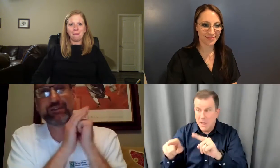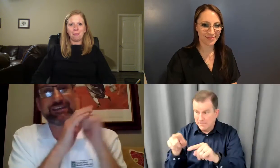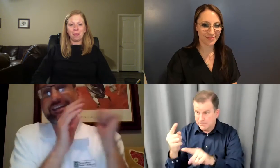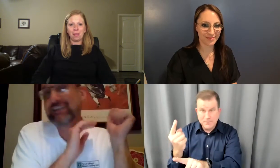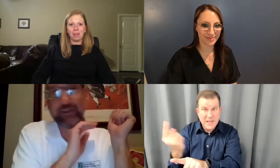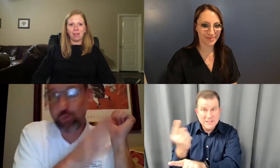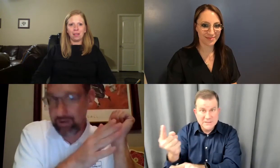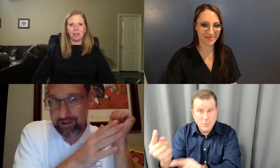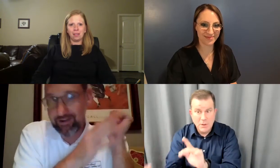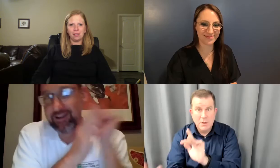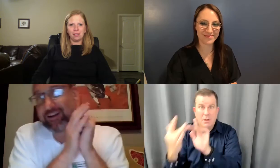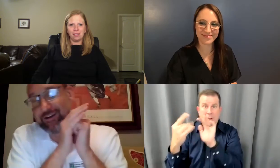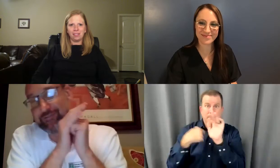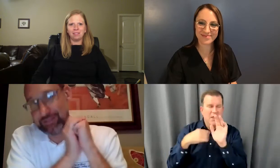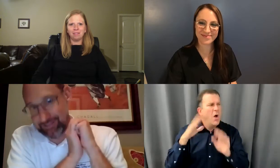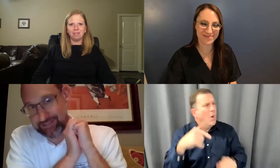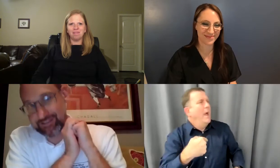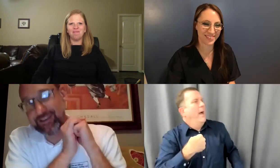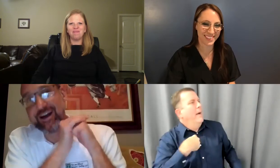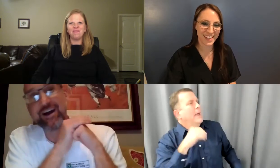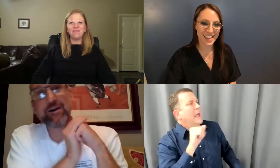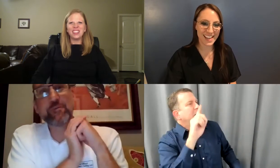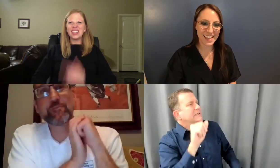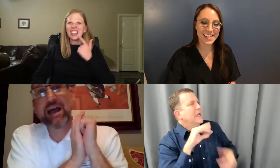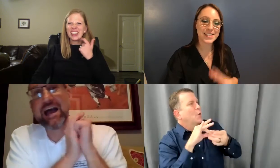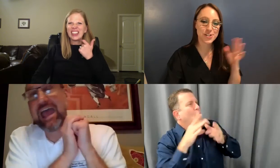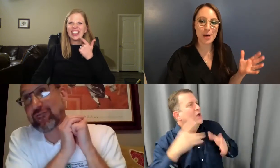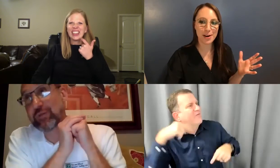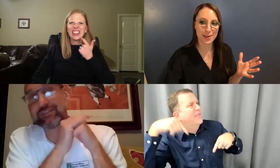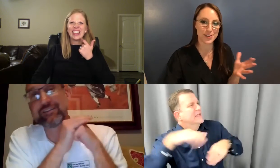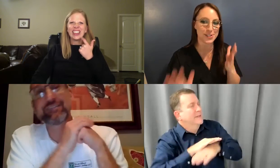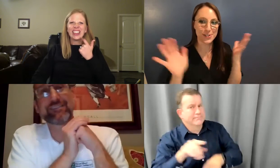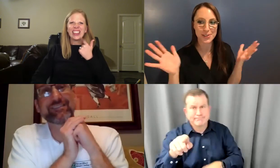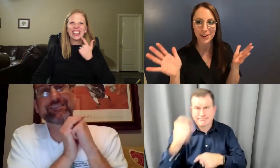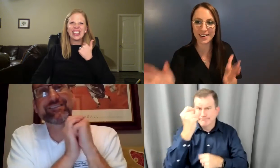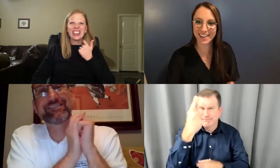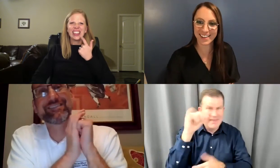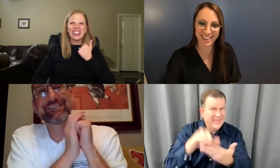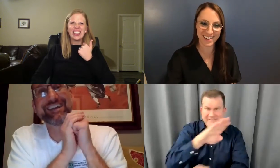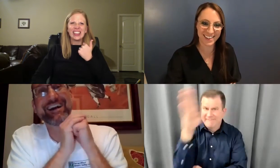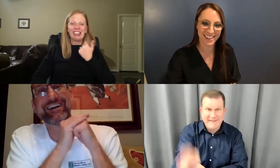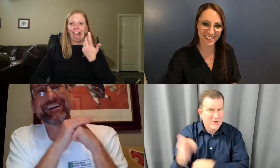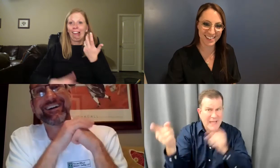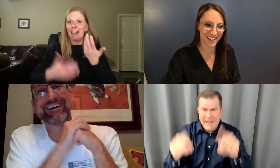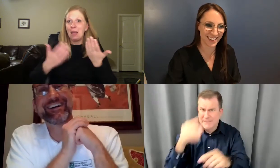to be the ADA coordinator of a business. I have been. - just so you know. Yeah. - Yeah.